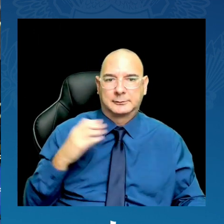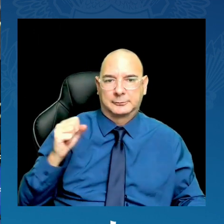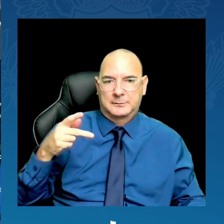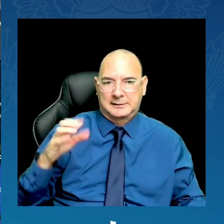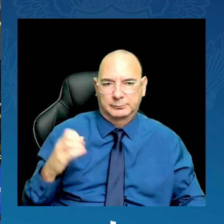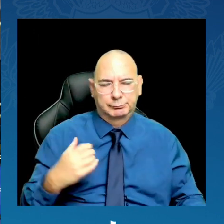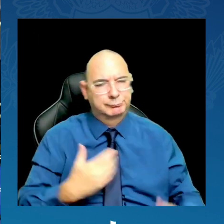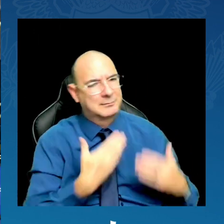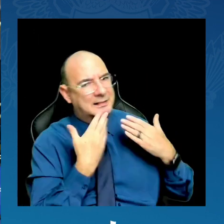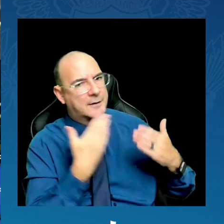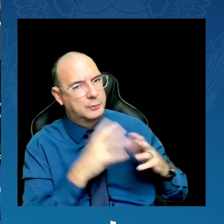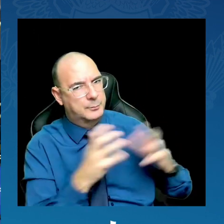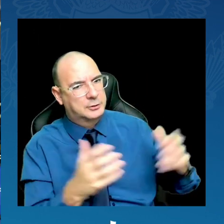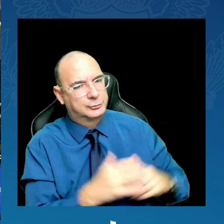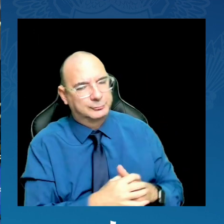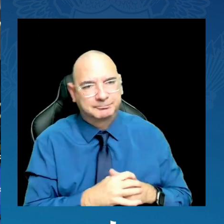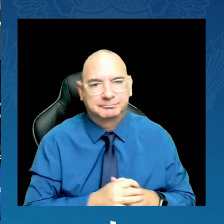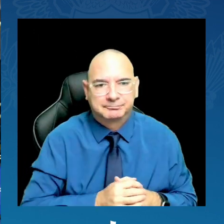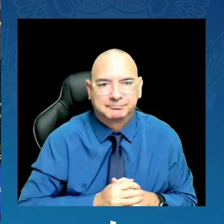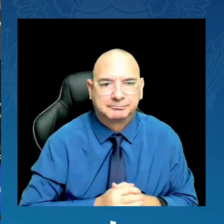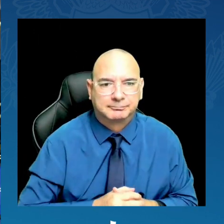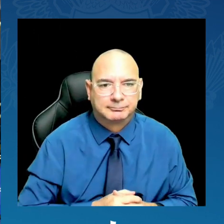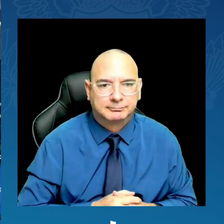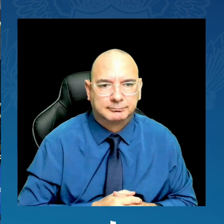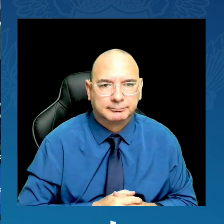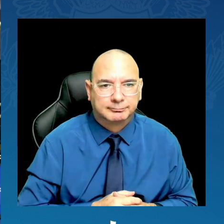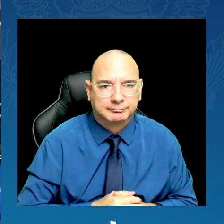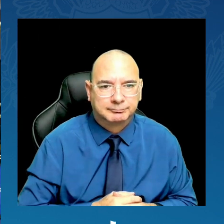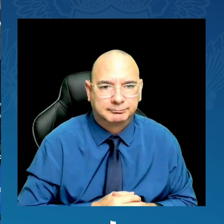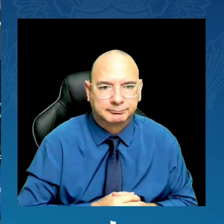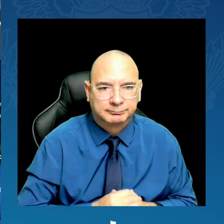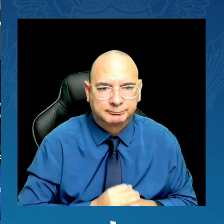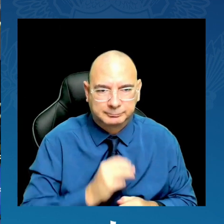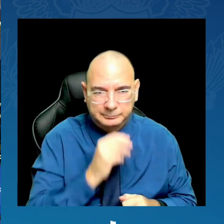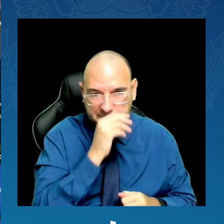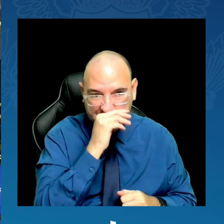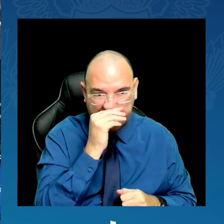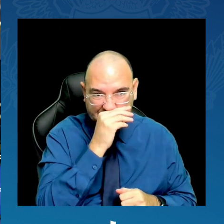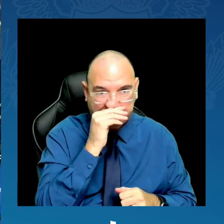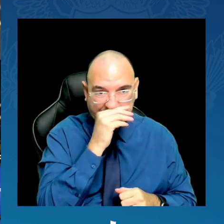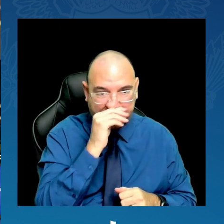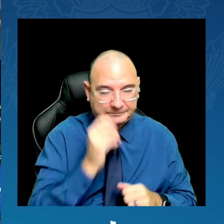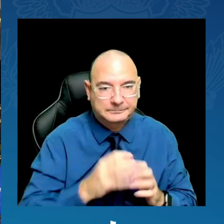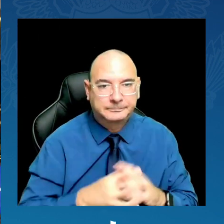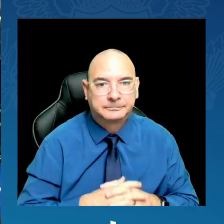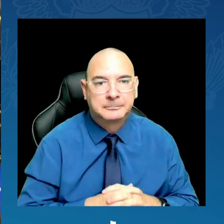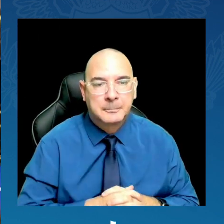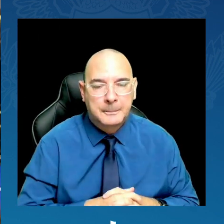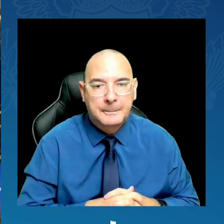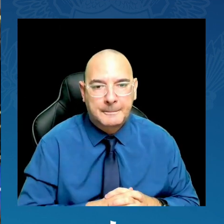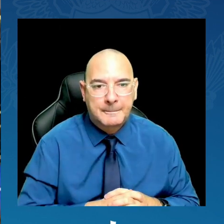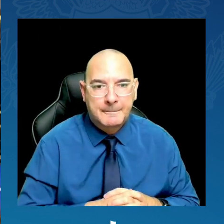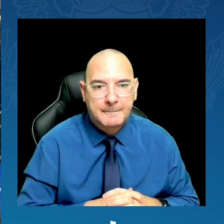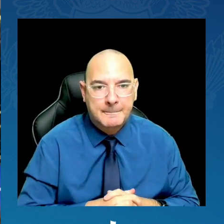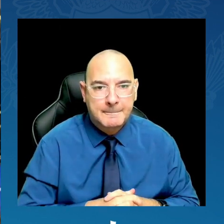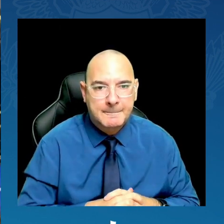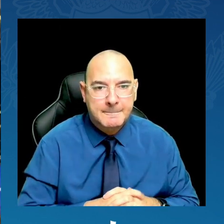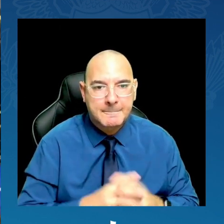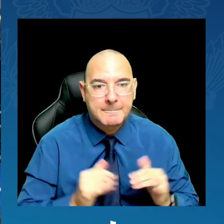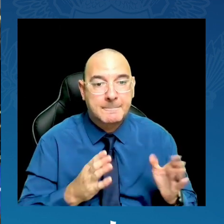The Vice President: Thank you. And I'll now turn to the deputy secretary of transportation, Polly Trottenberg. And if you could, she spoke of the collaboration